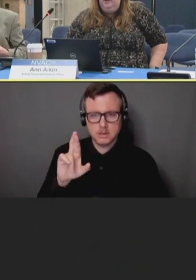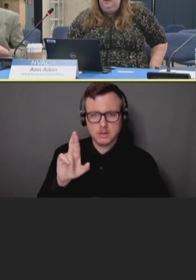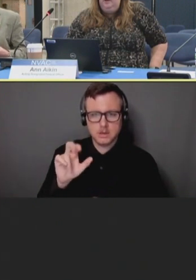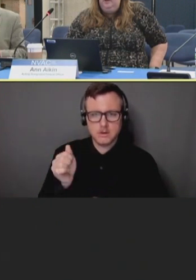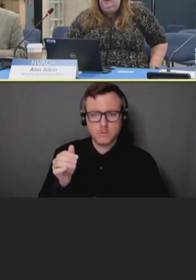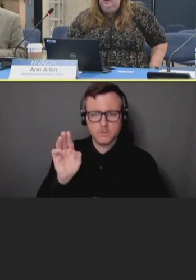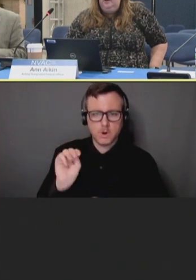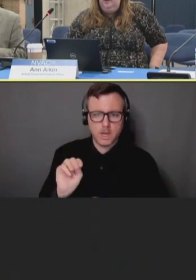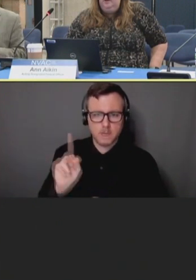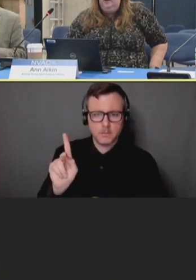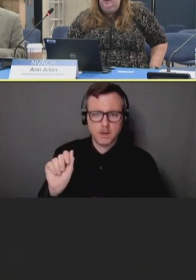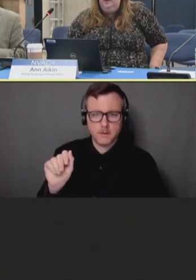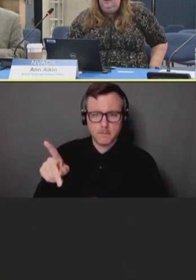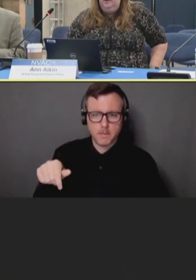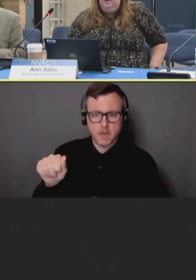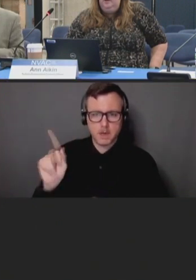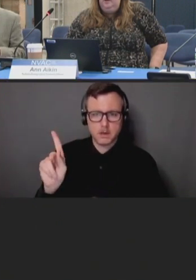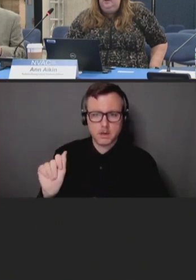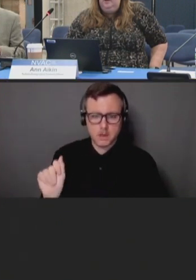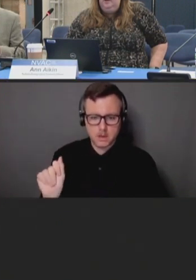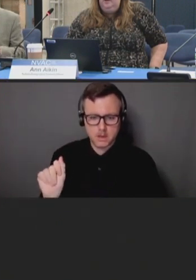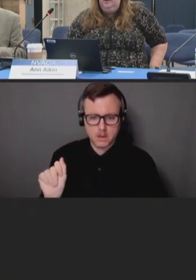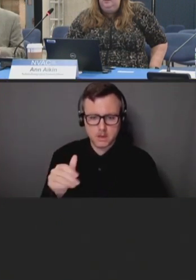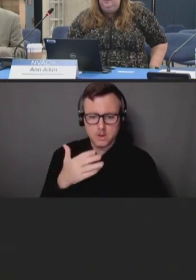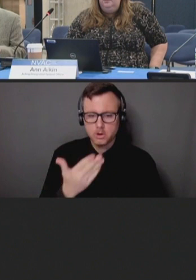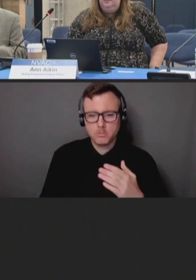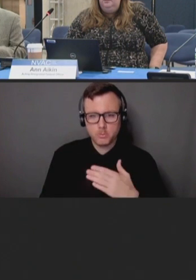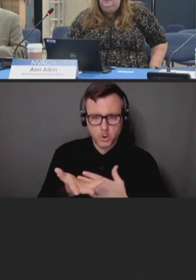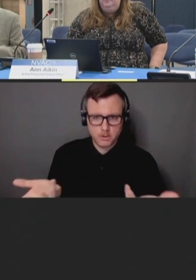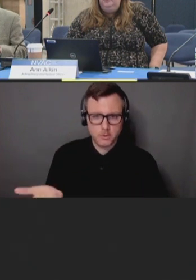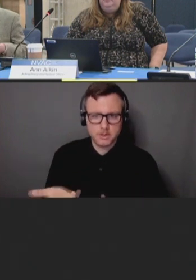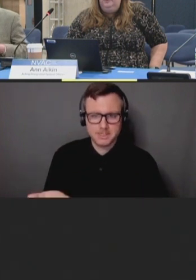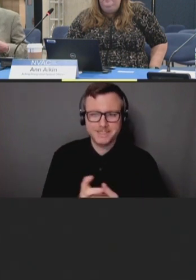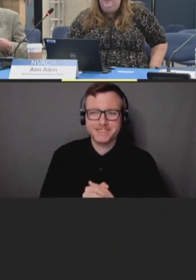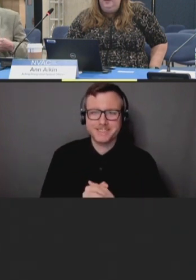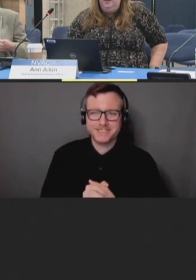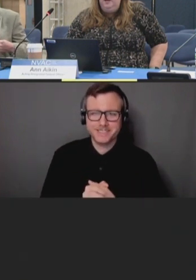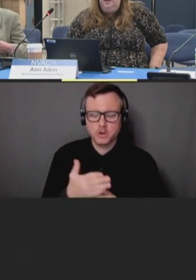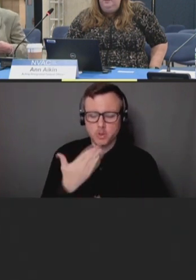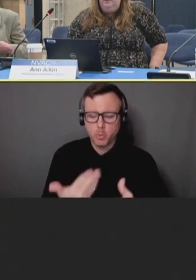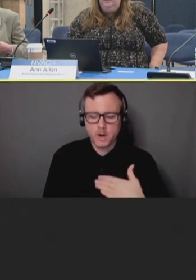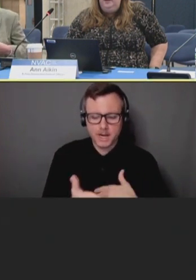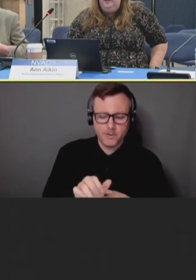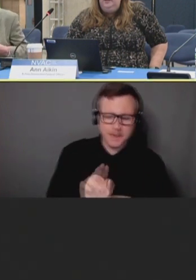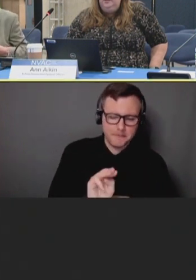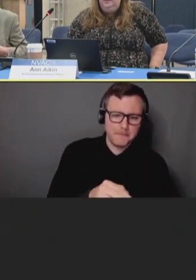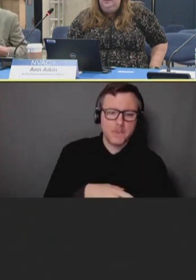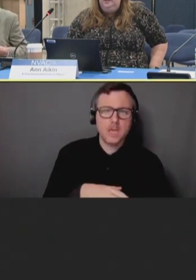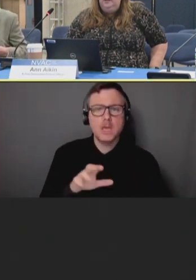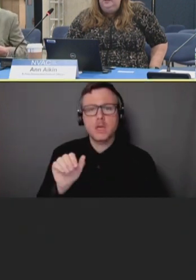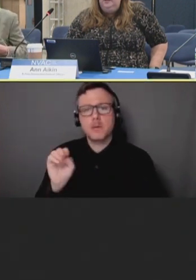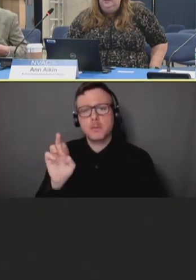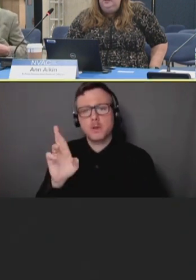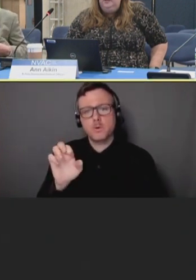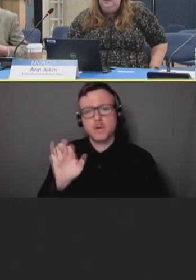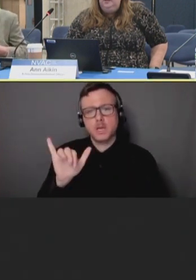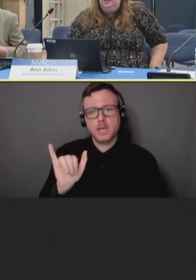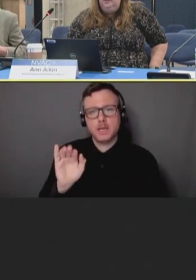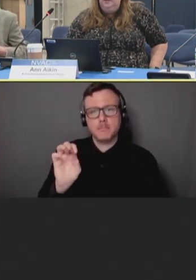Ram Koppaka: Hi. Good morning and present. Ann Aikin: Good morning, Ram.